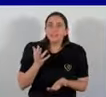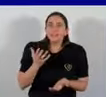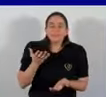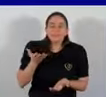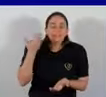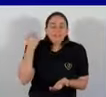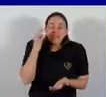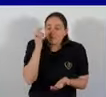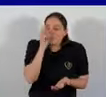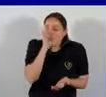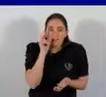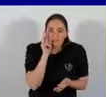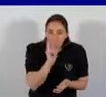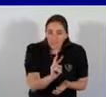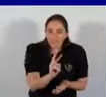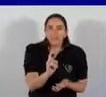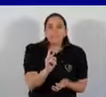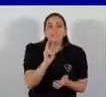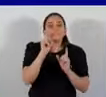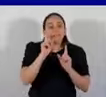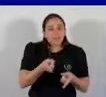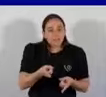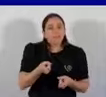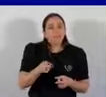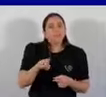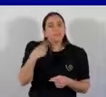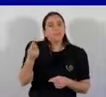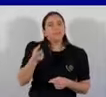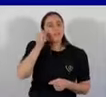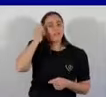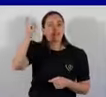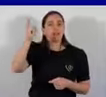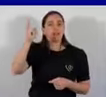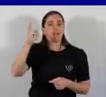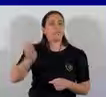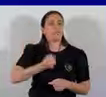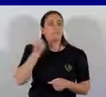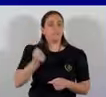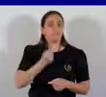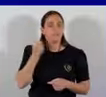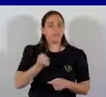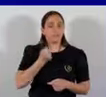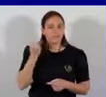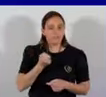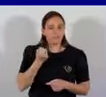As never seen in the history of humanity But hidden in there is another extremely important idea